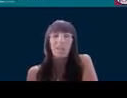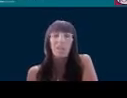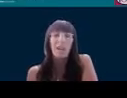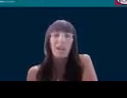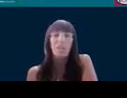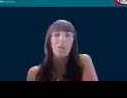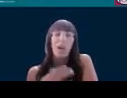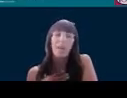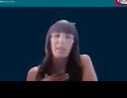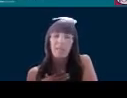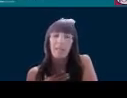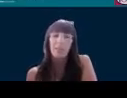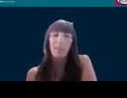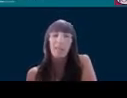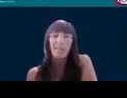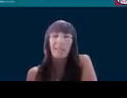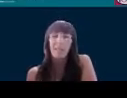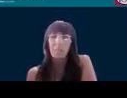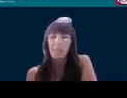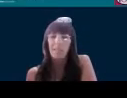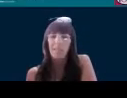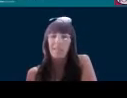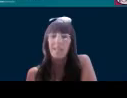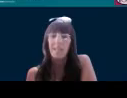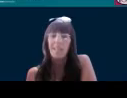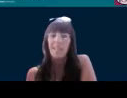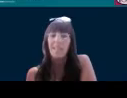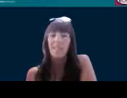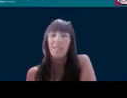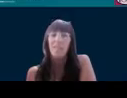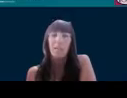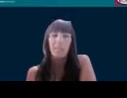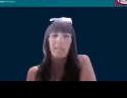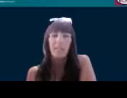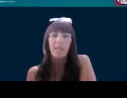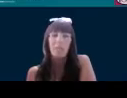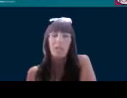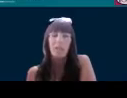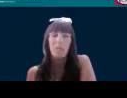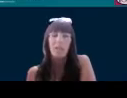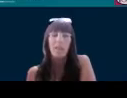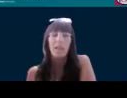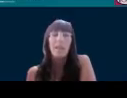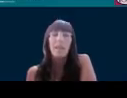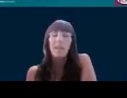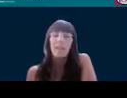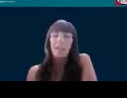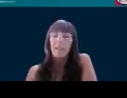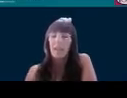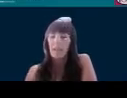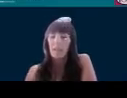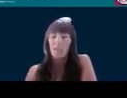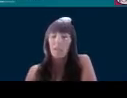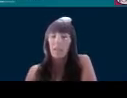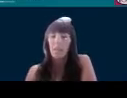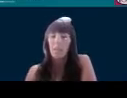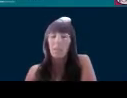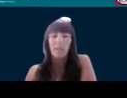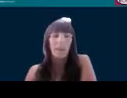right track? So I always love it when I get to present a case of families that I'm working with, and it again just helps build